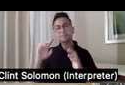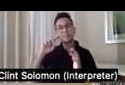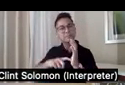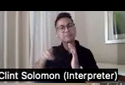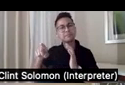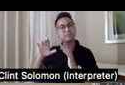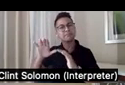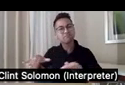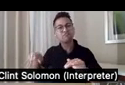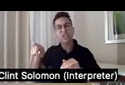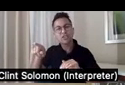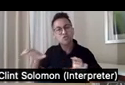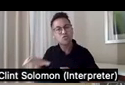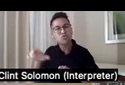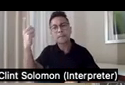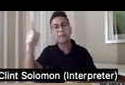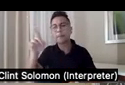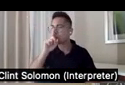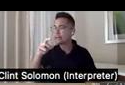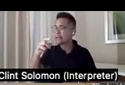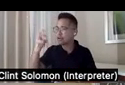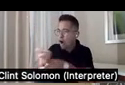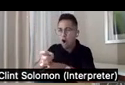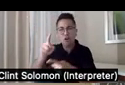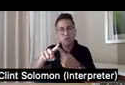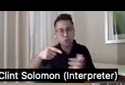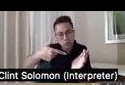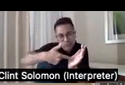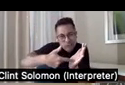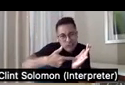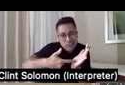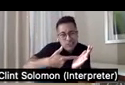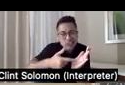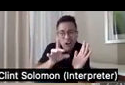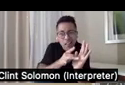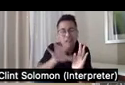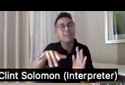that's very difficult to glue like in yesterday's presentation i had a bag of dirt